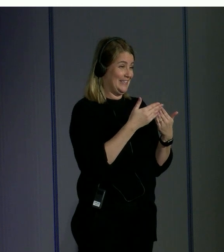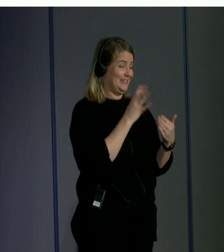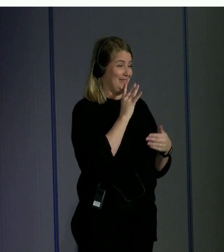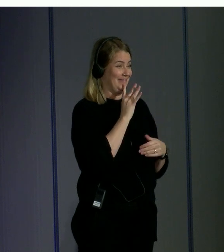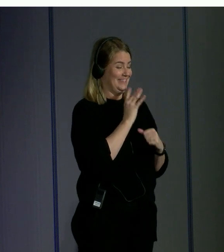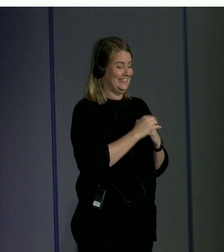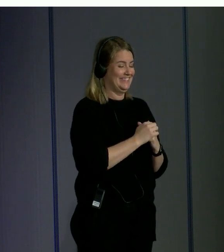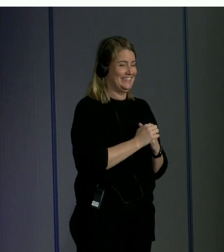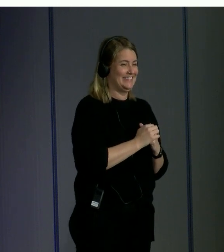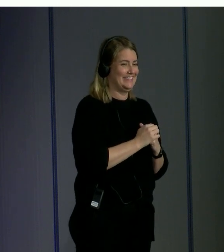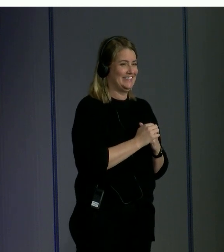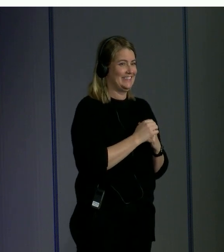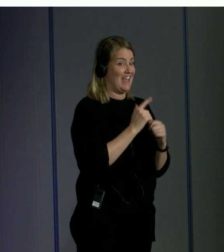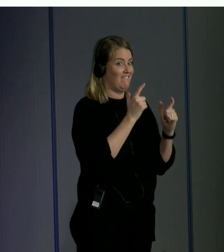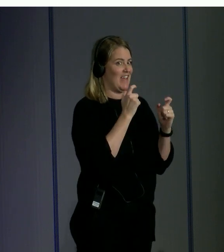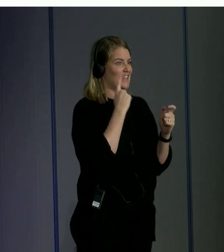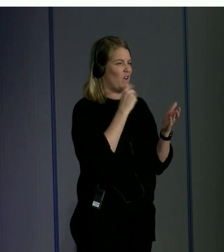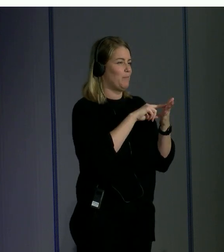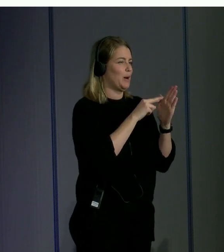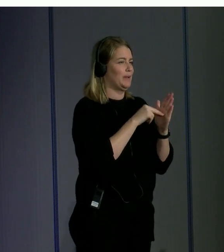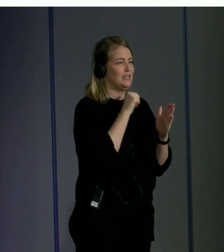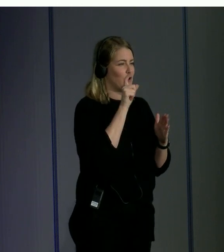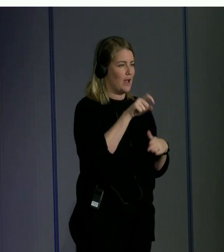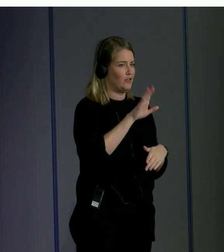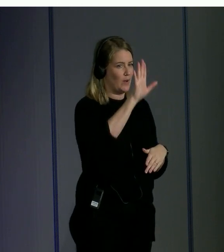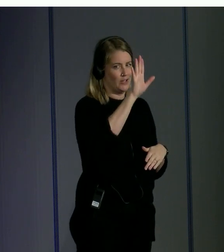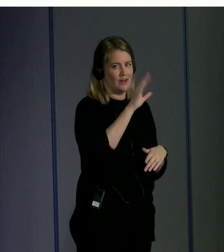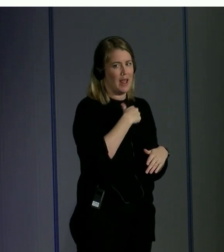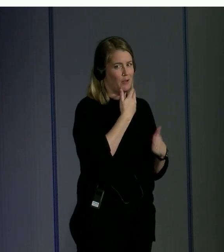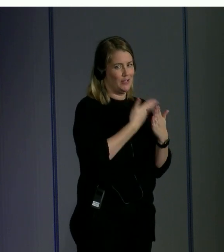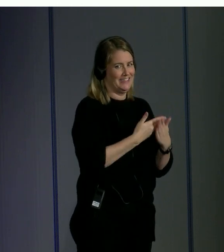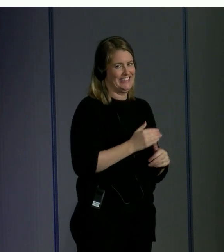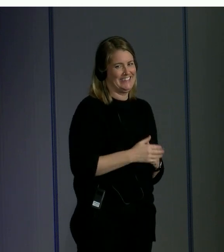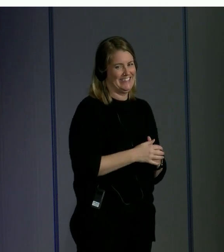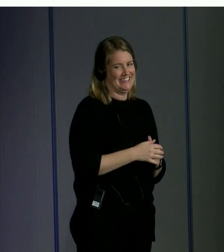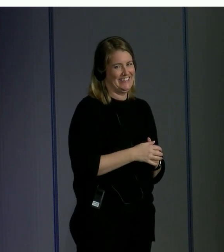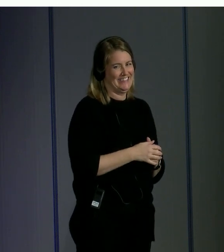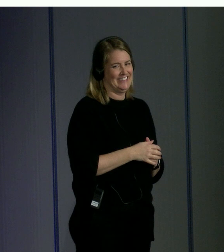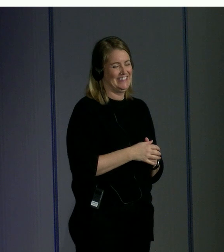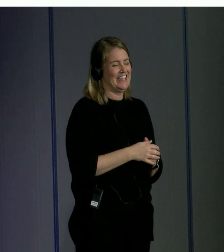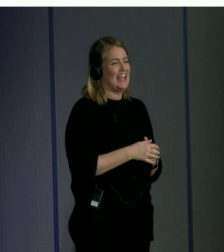I went fast on purpose. You don't have to raise your hand. I'm good.